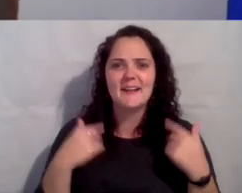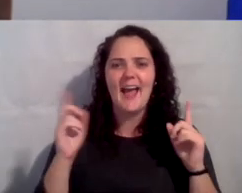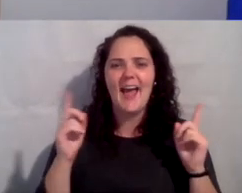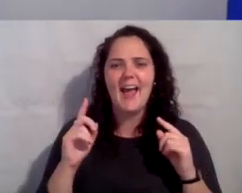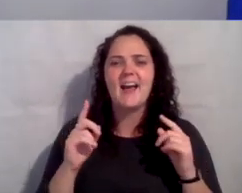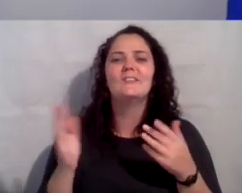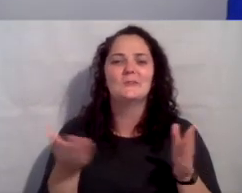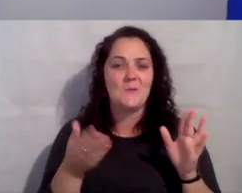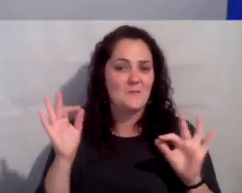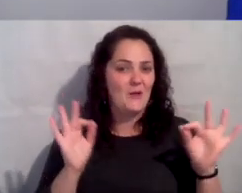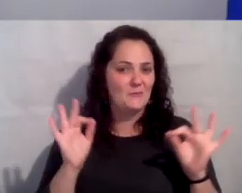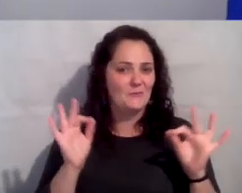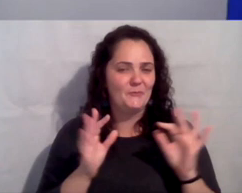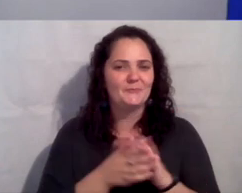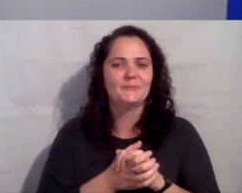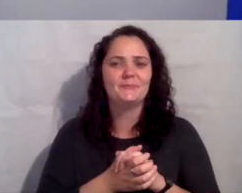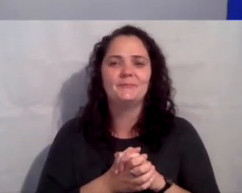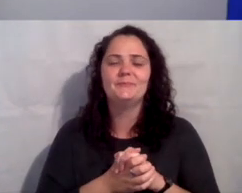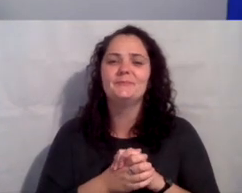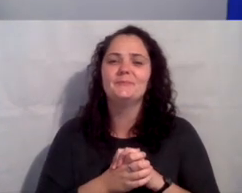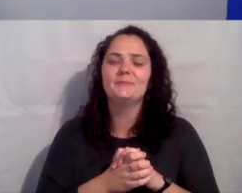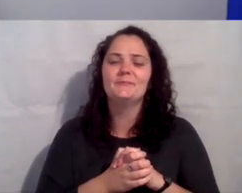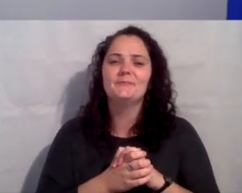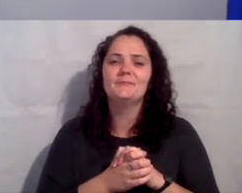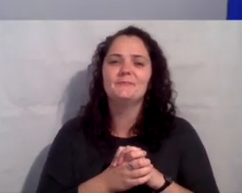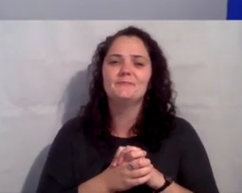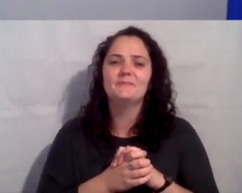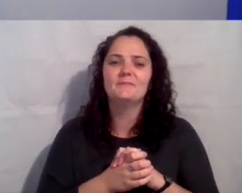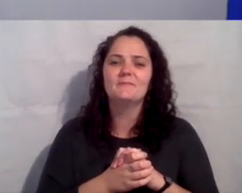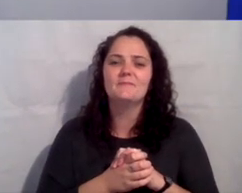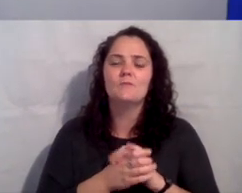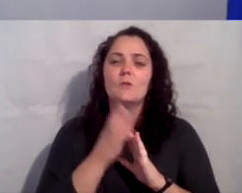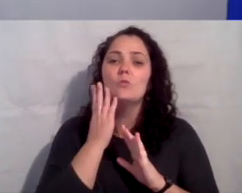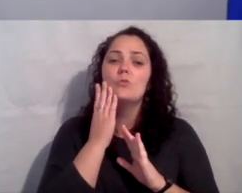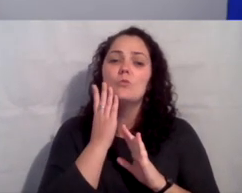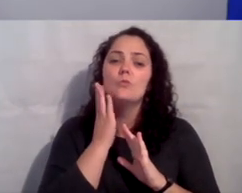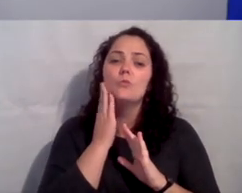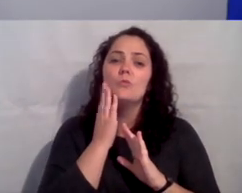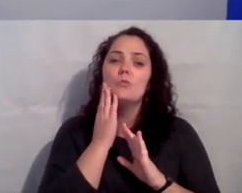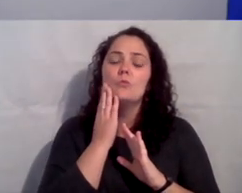our models here for this evening, thanks very much. Alright so when we get into